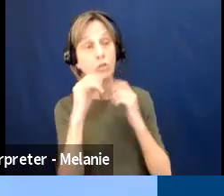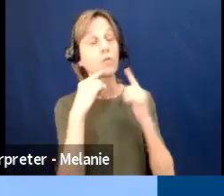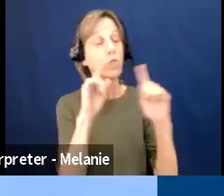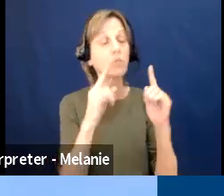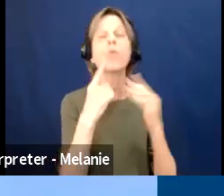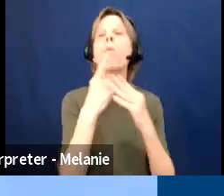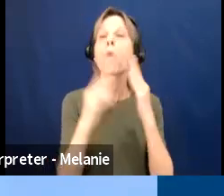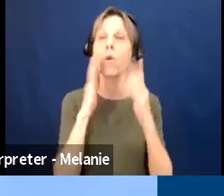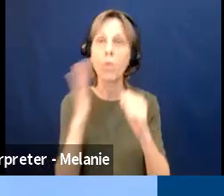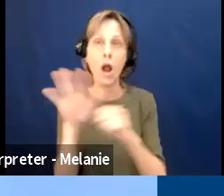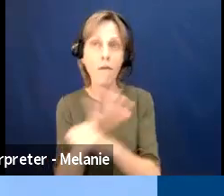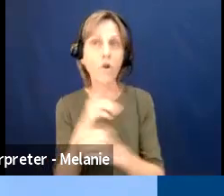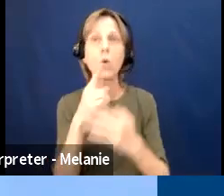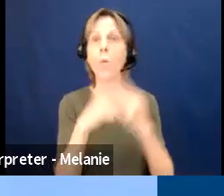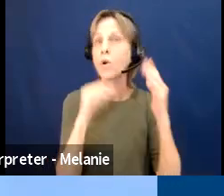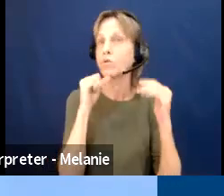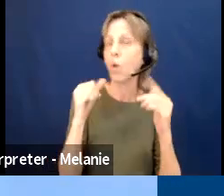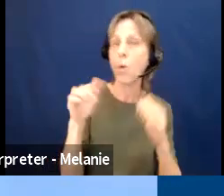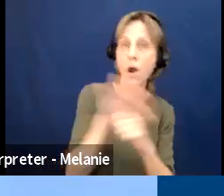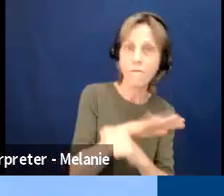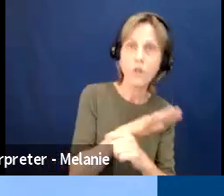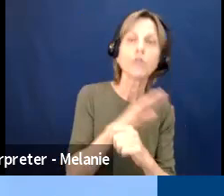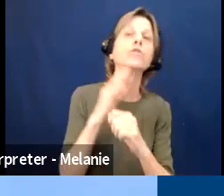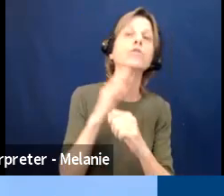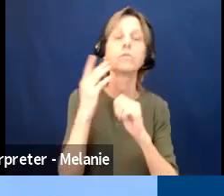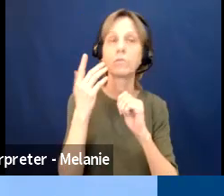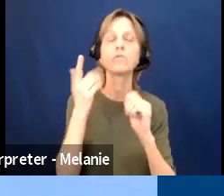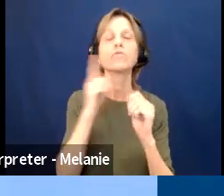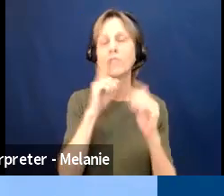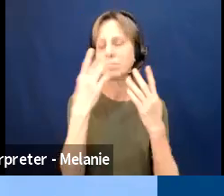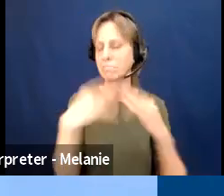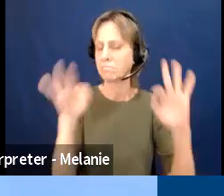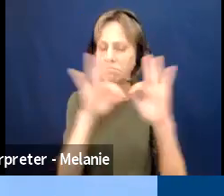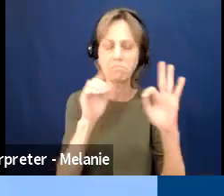prepared for the unthinkable is really critical to preparing for or recovering from a wildfire